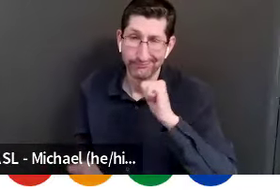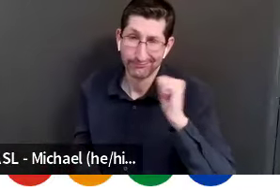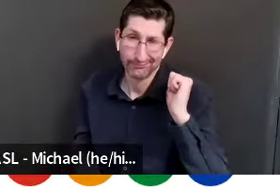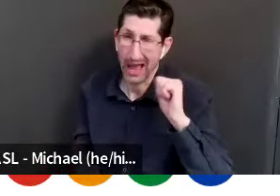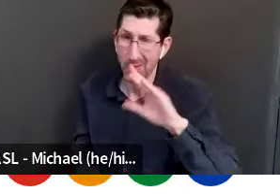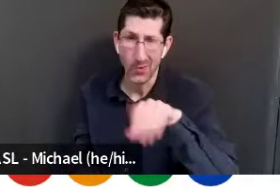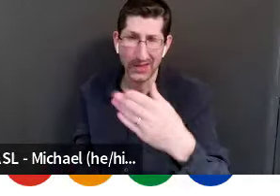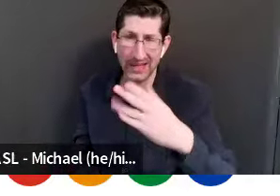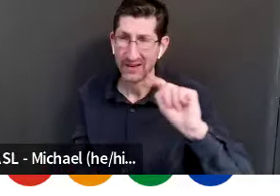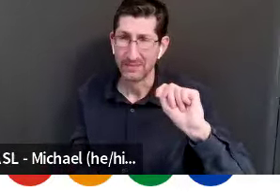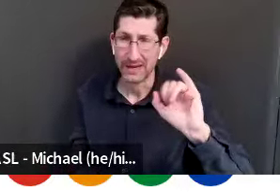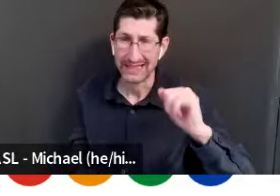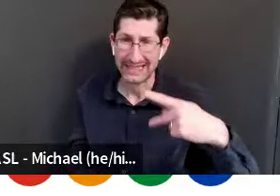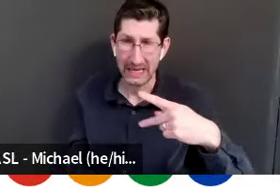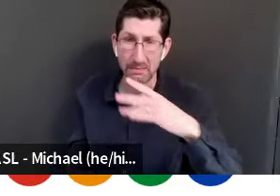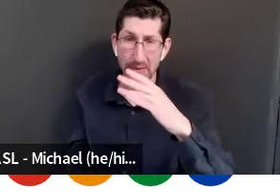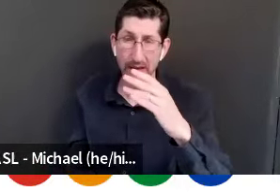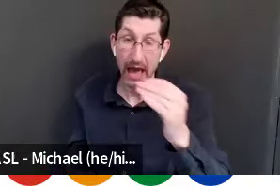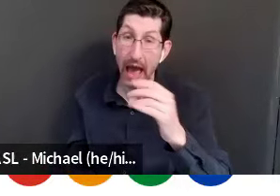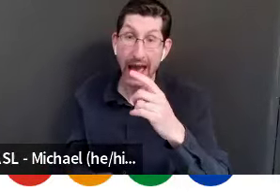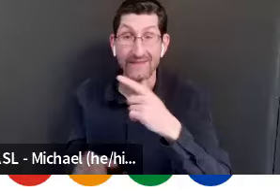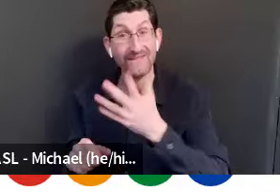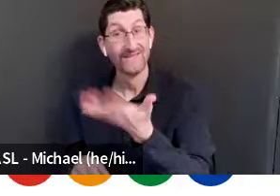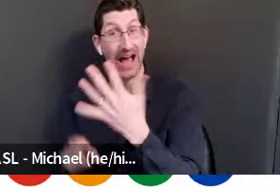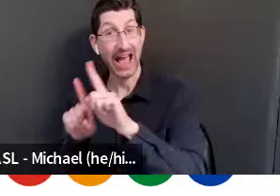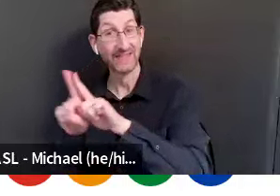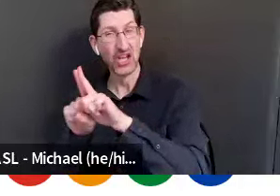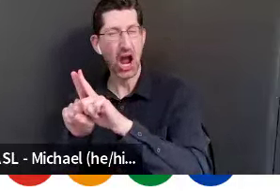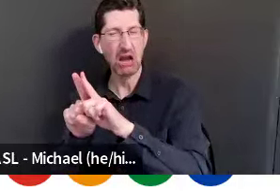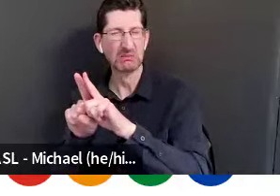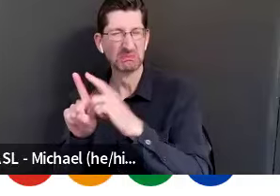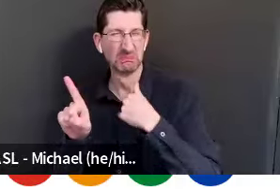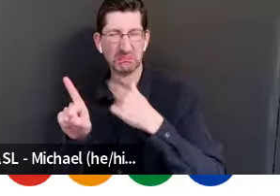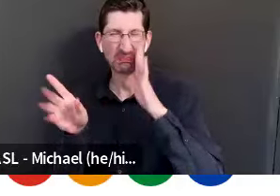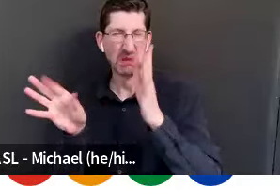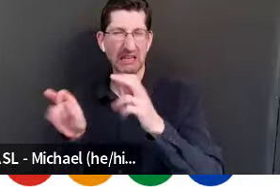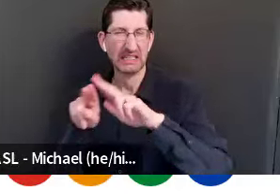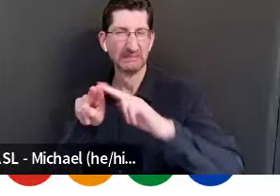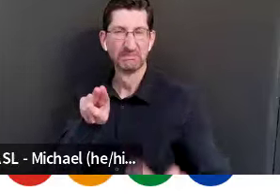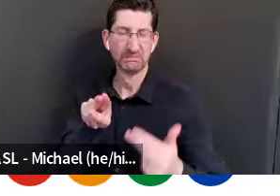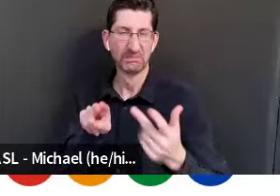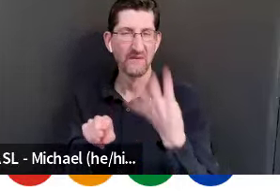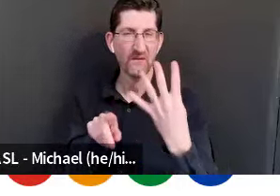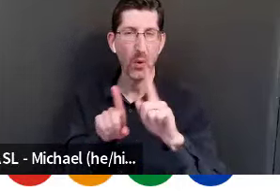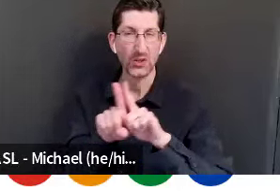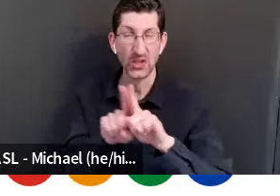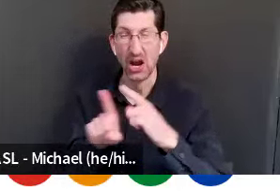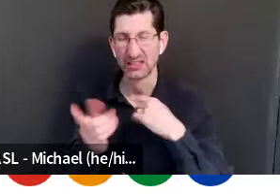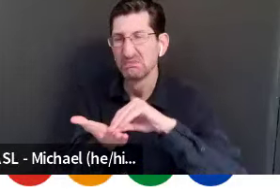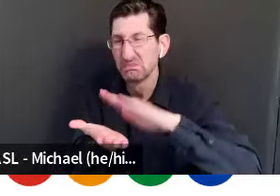TIP THEM. I WILL INDICATE -- INSTEAD OF FIVE STARS, I GIVE